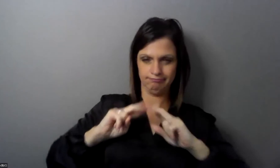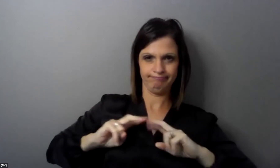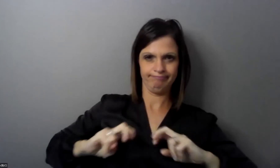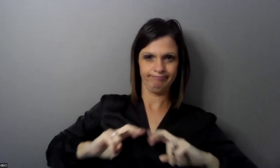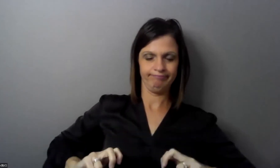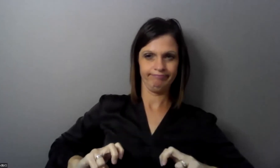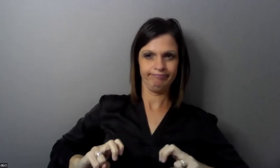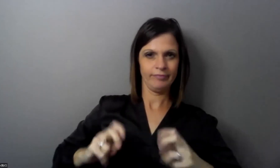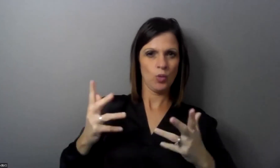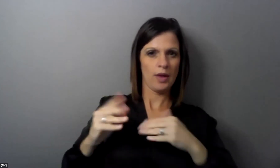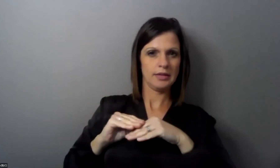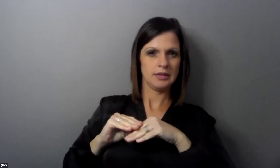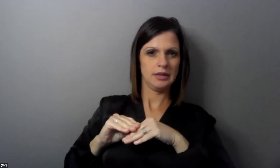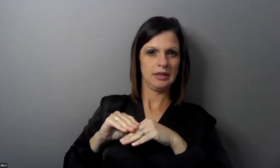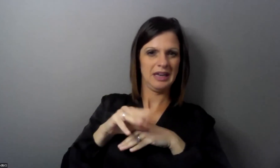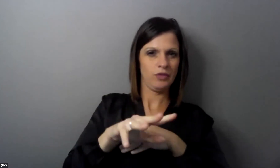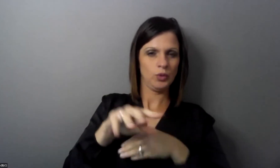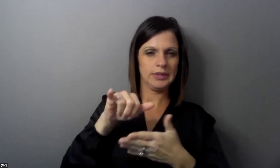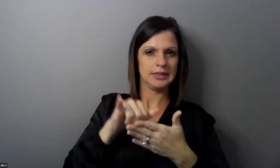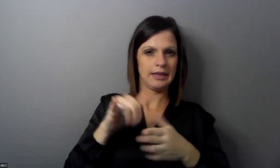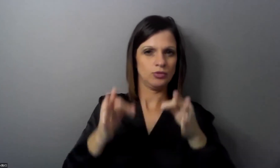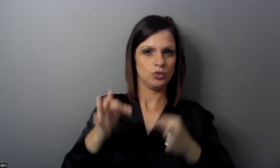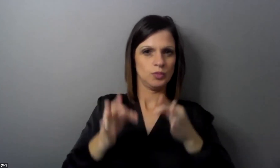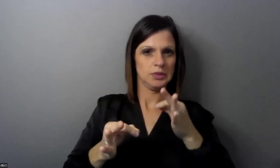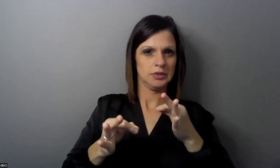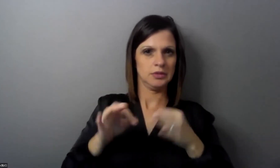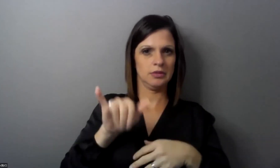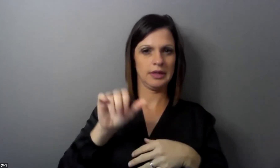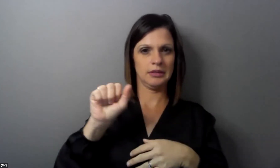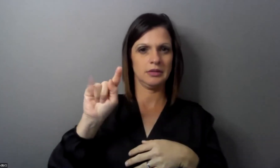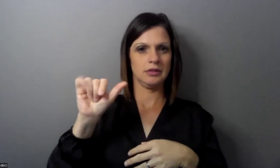I really really appreciate that. From all three of you.